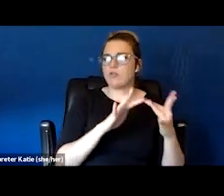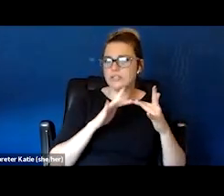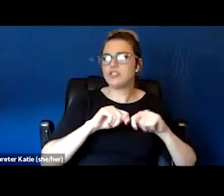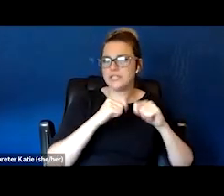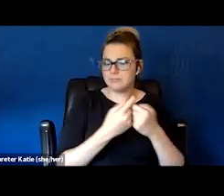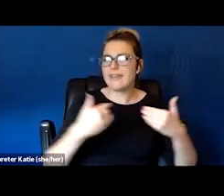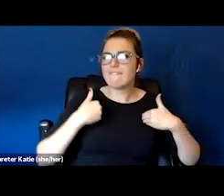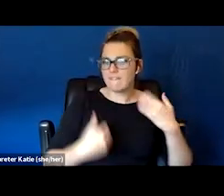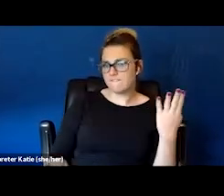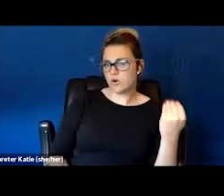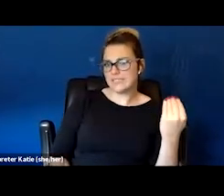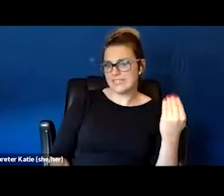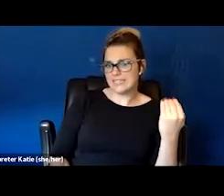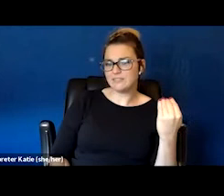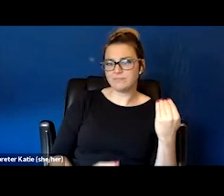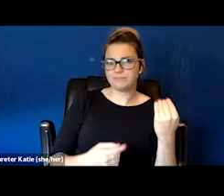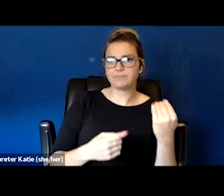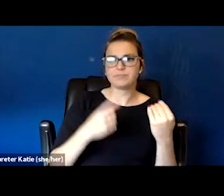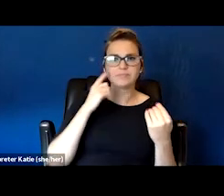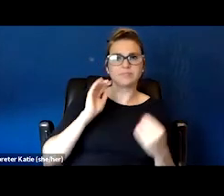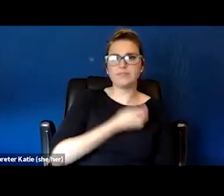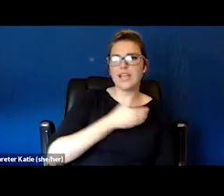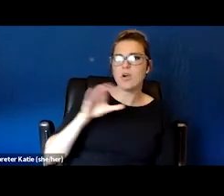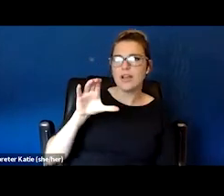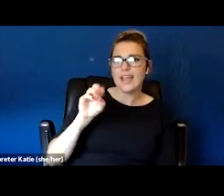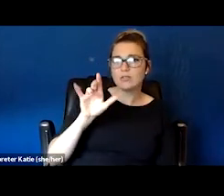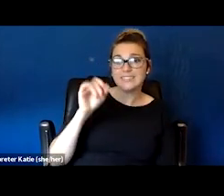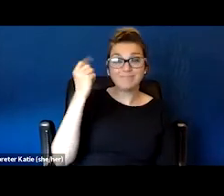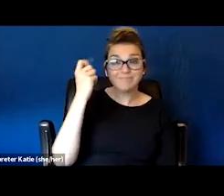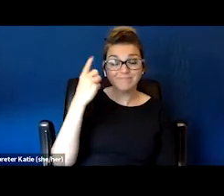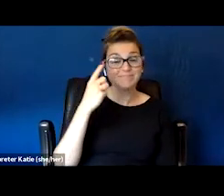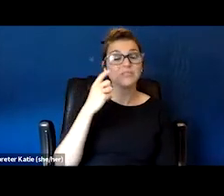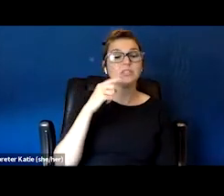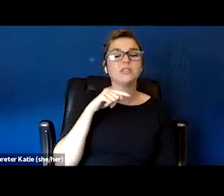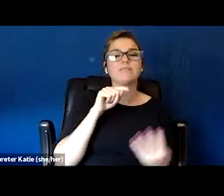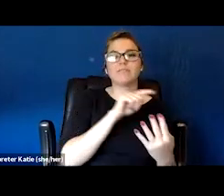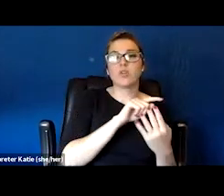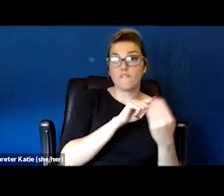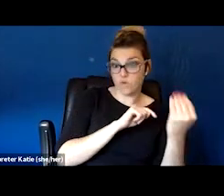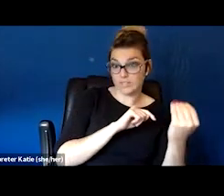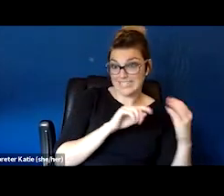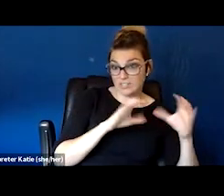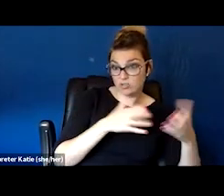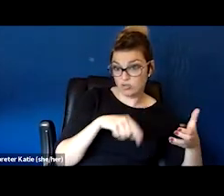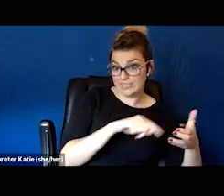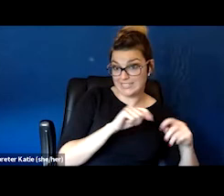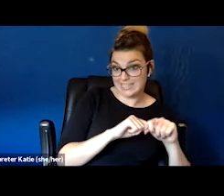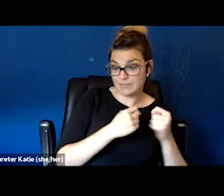They aren't, you know, behavioral health focused. So we lack those behavioral health focus teams. Although I did mention,